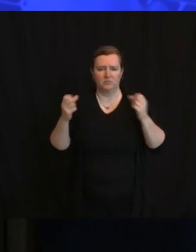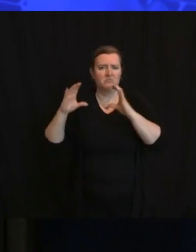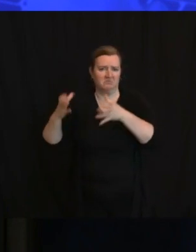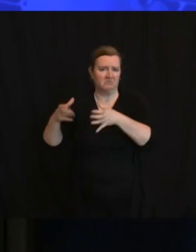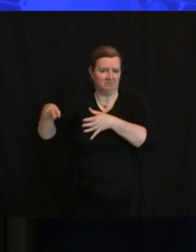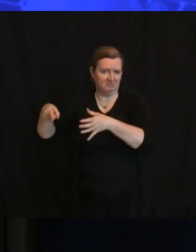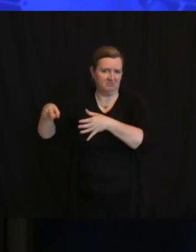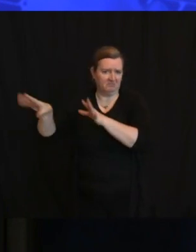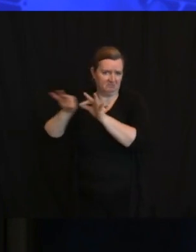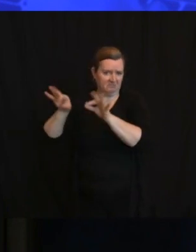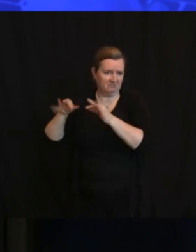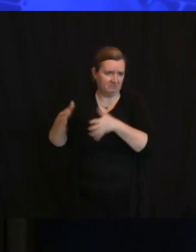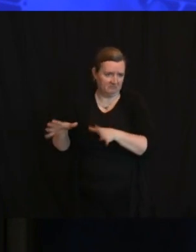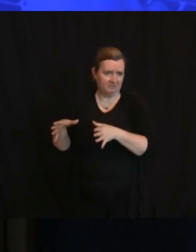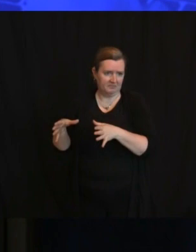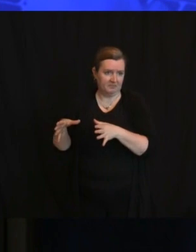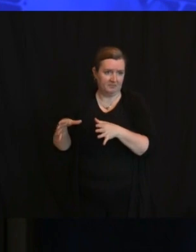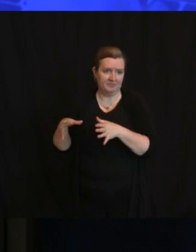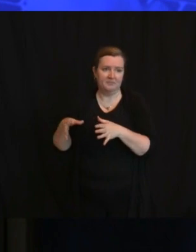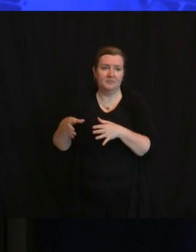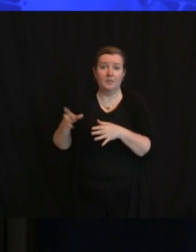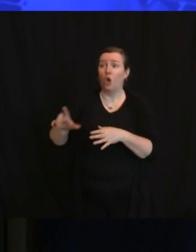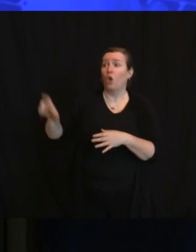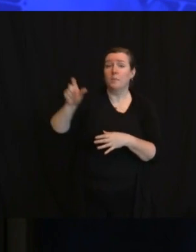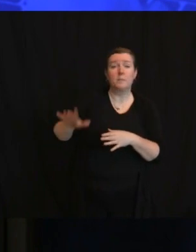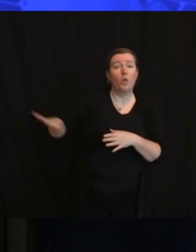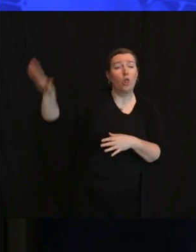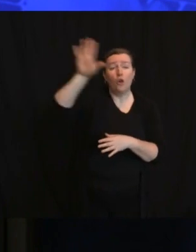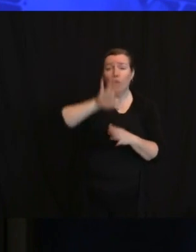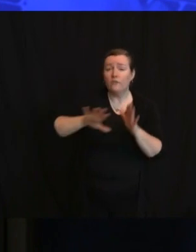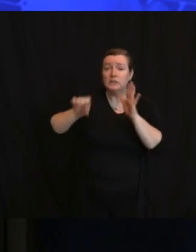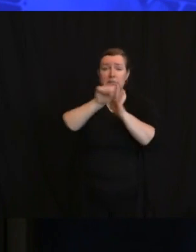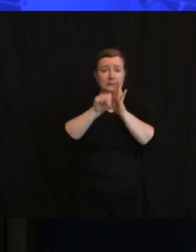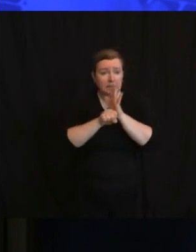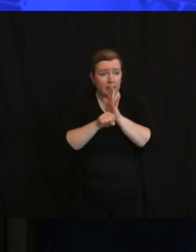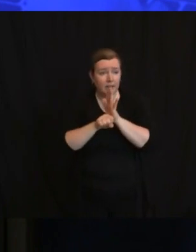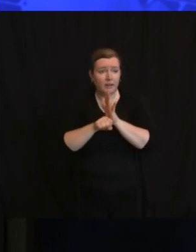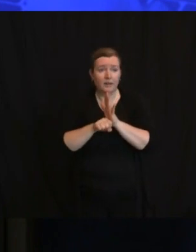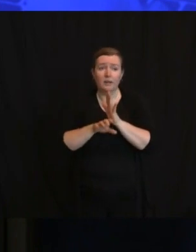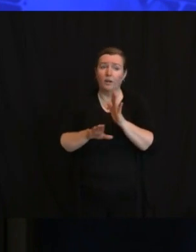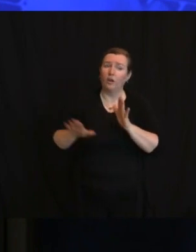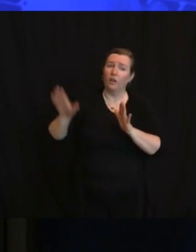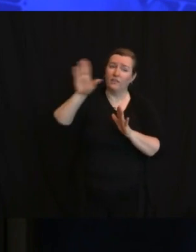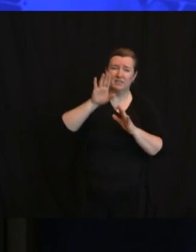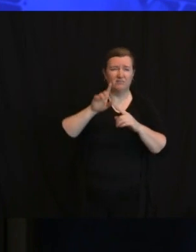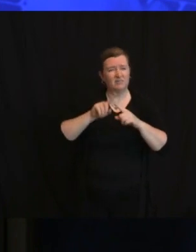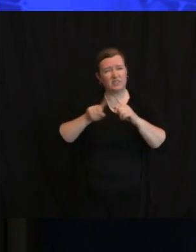THE GOVERNOR'S RESTART AND RECOVERY COMMISSION THAT HE ANNOUNCED TODAY REPRESENTS A DIVERSE ARRAY OF INDIVIDUALS